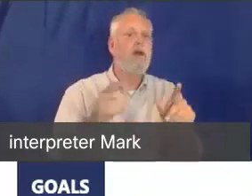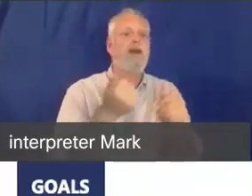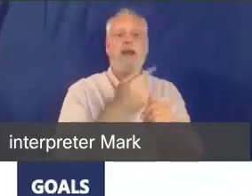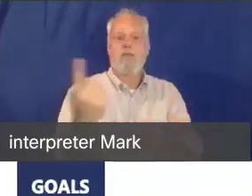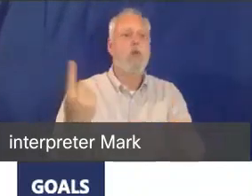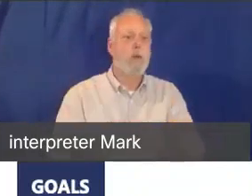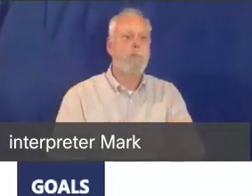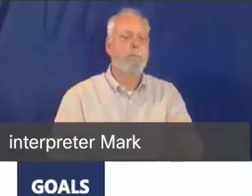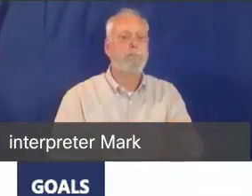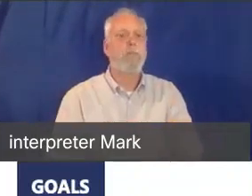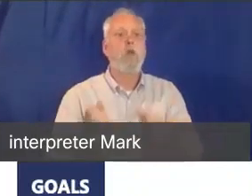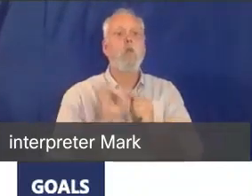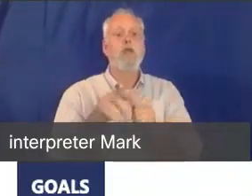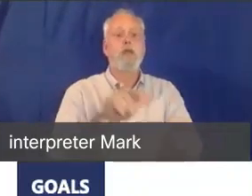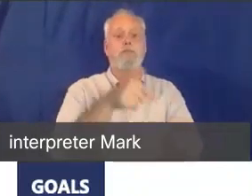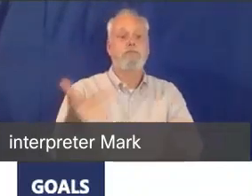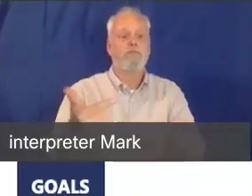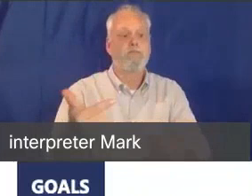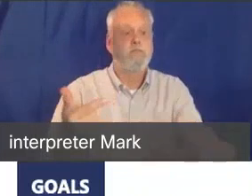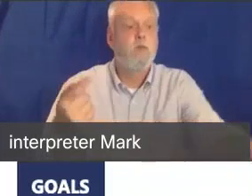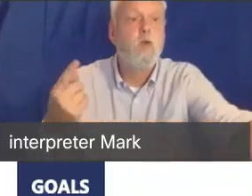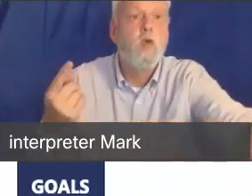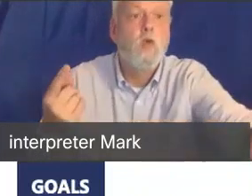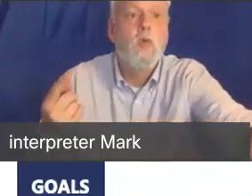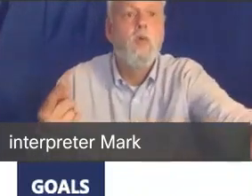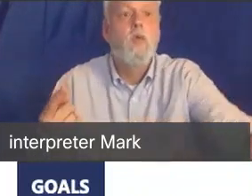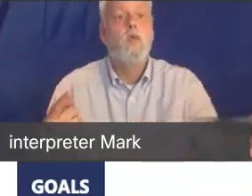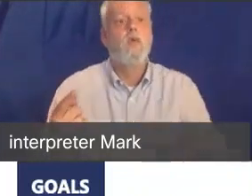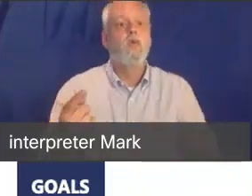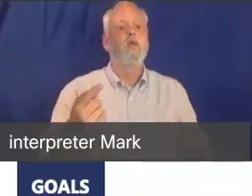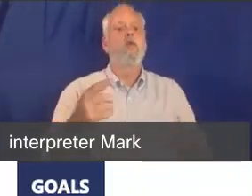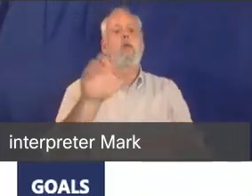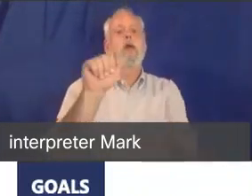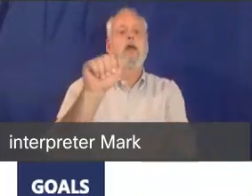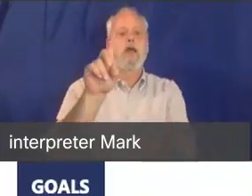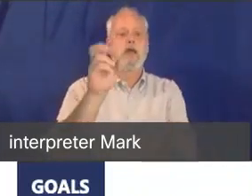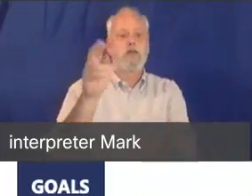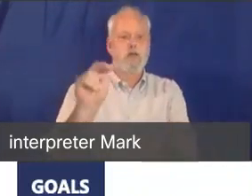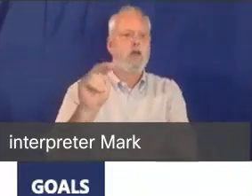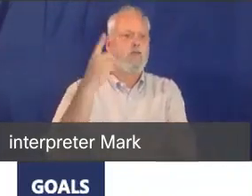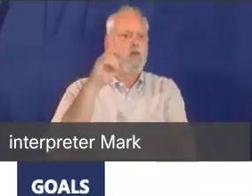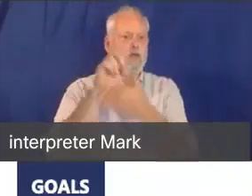And so with that, I'm going to turn it over to Adriana, who will talk about some of the design recommendations that we wanted to surface for you tonight.